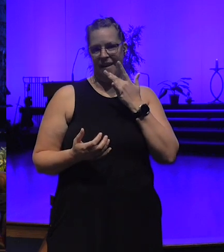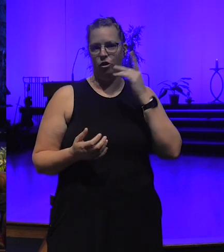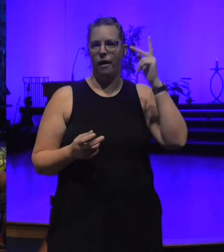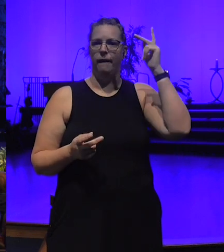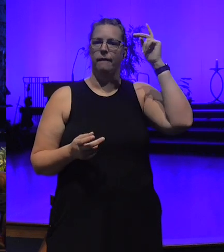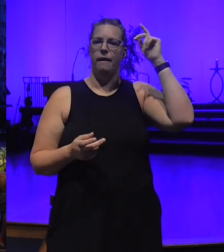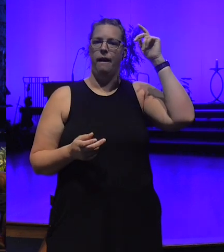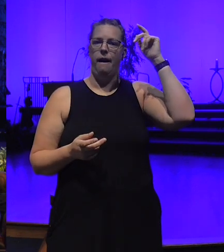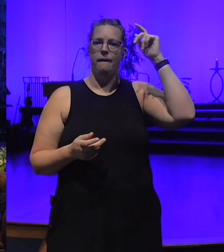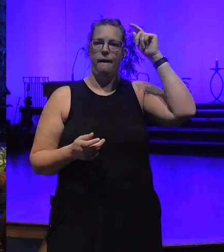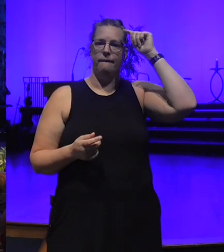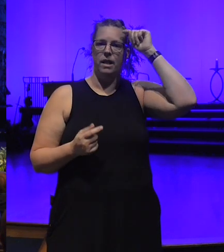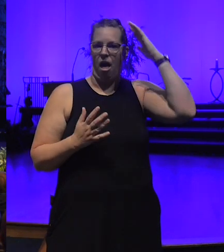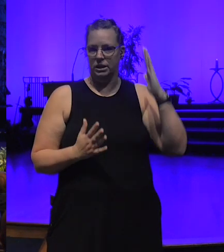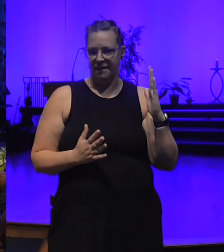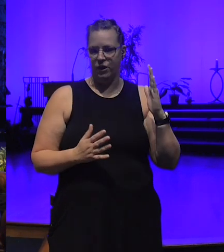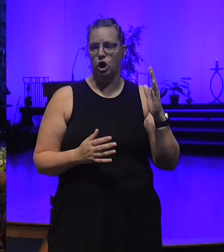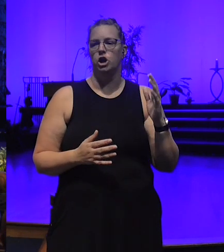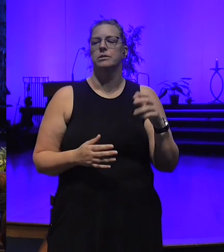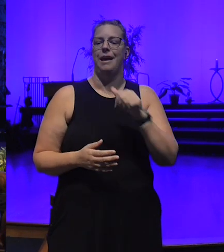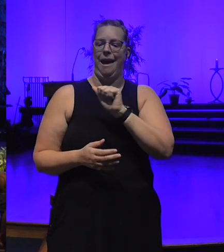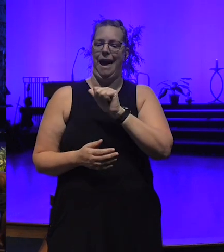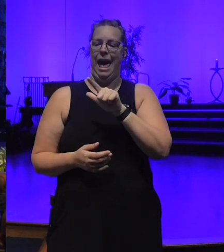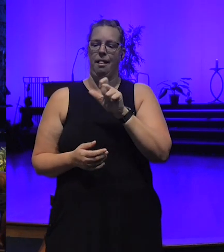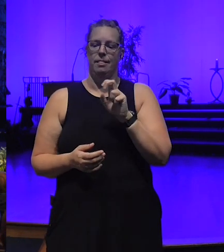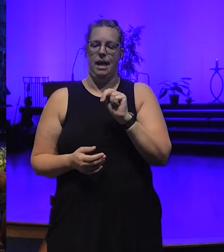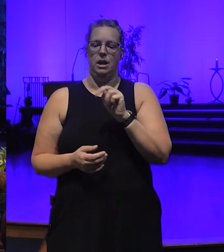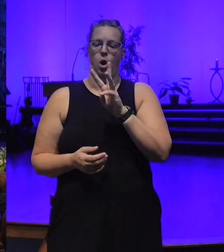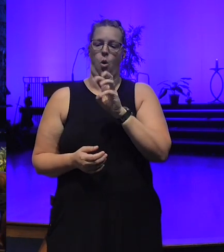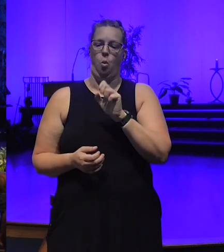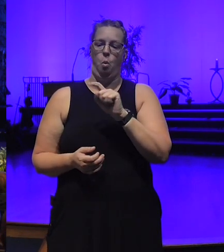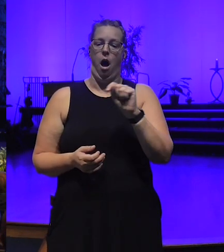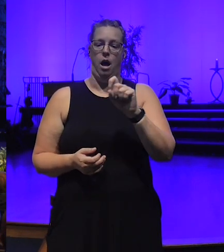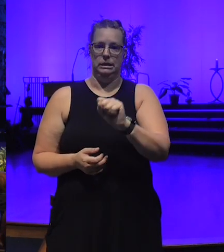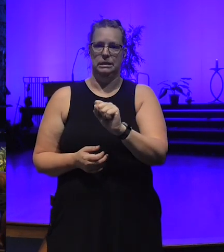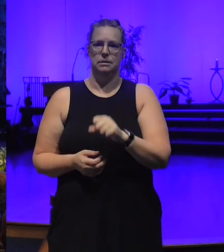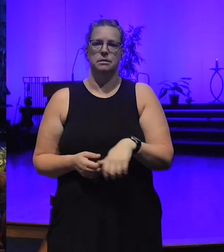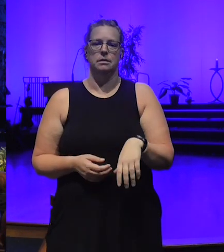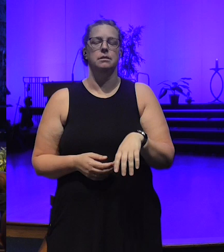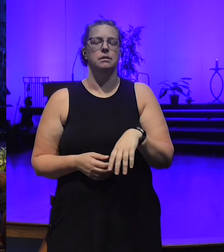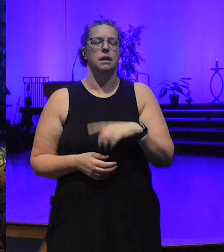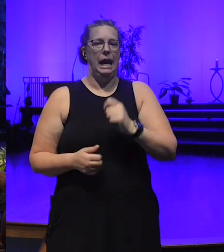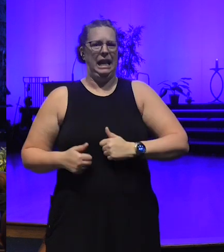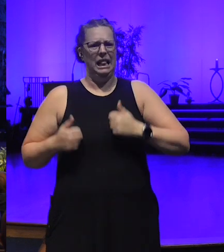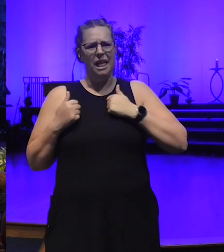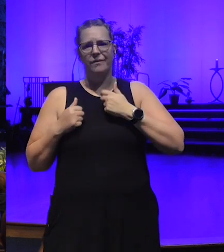Watts beat Nick counterculture philosopher lived on a house boat in San Francisco uh and the great